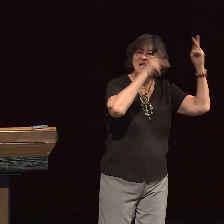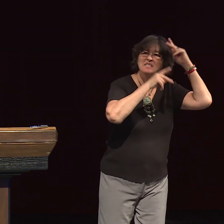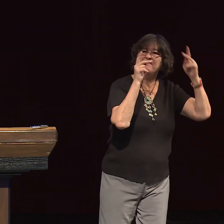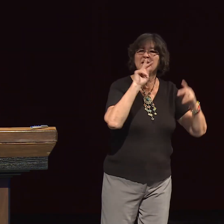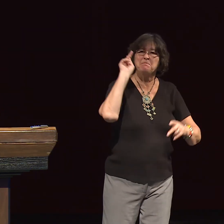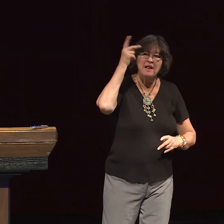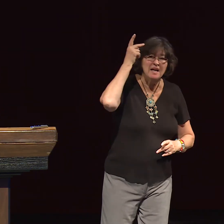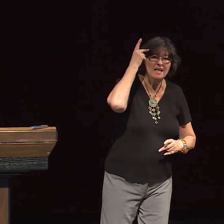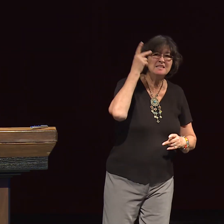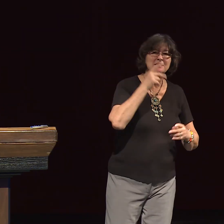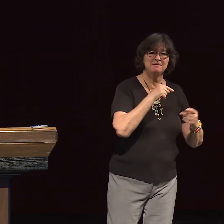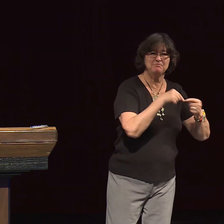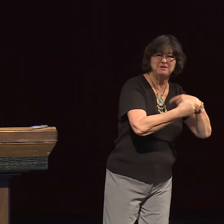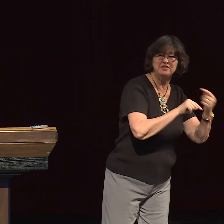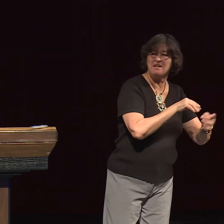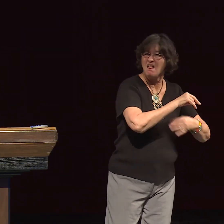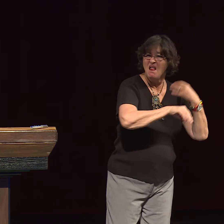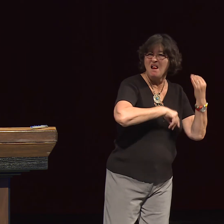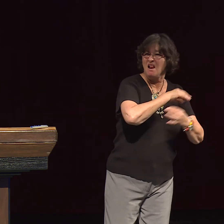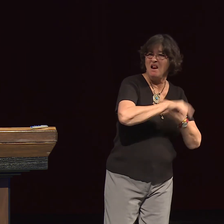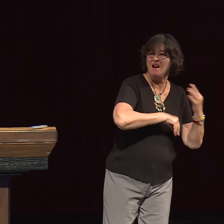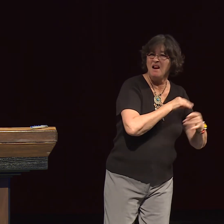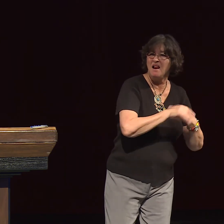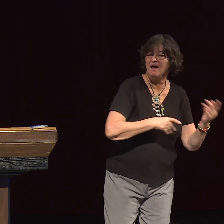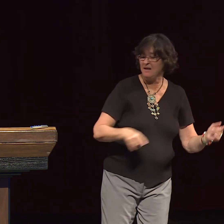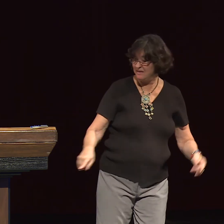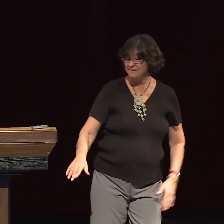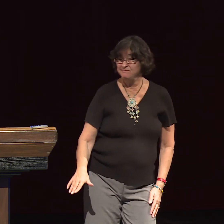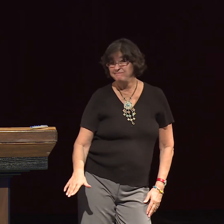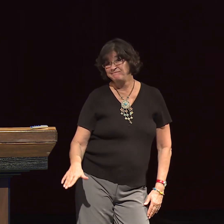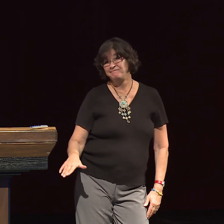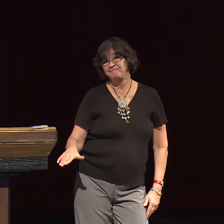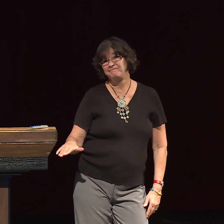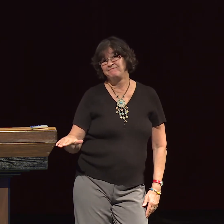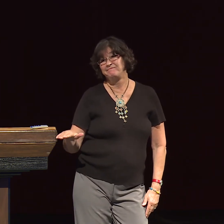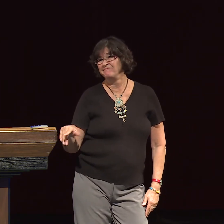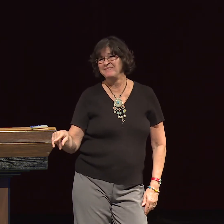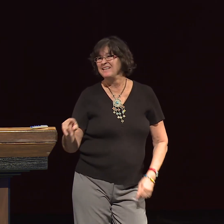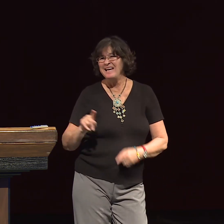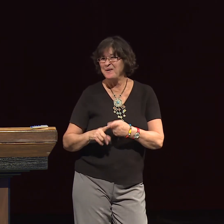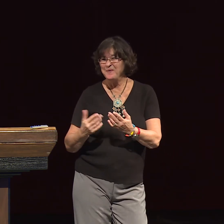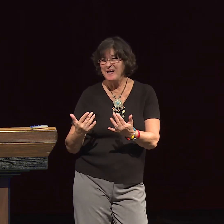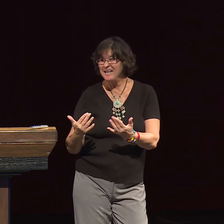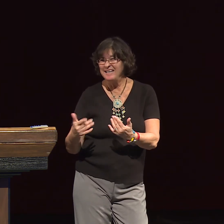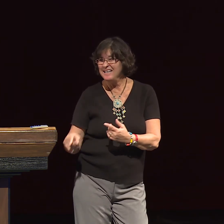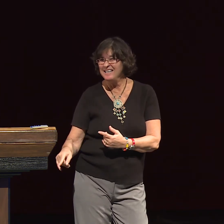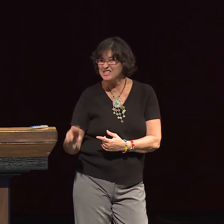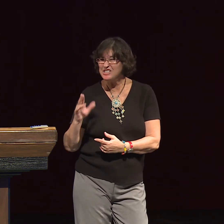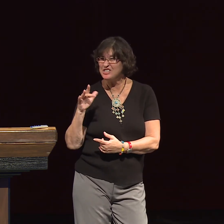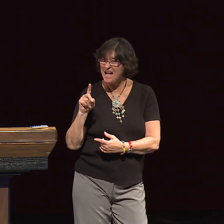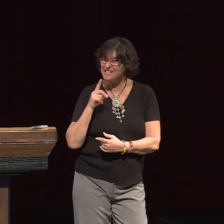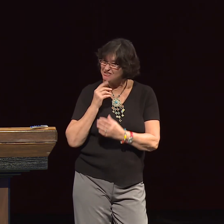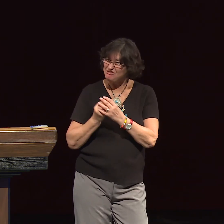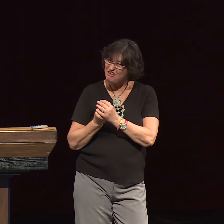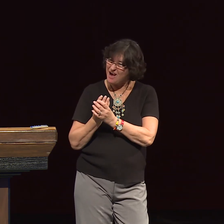There's a lot of political philosophies going on right now, but your child can't wait.